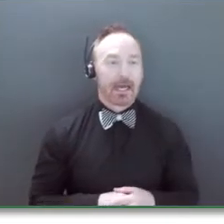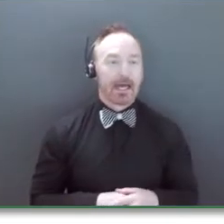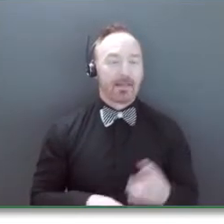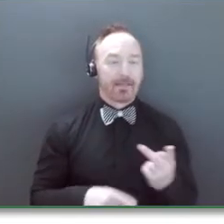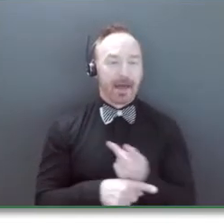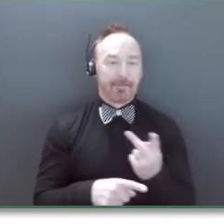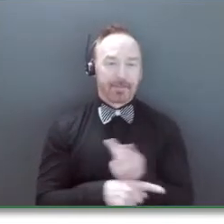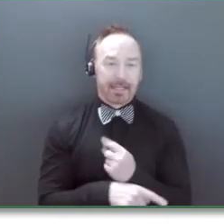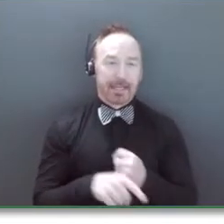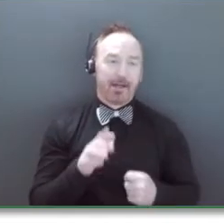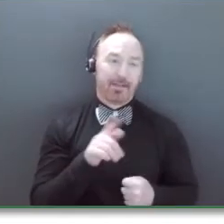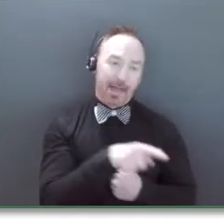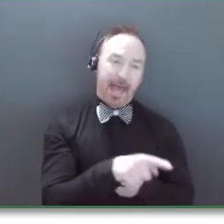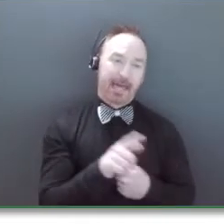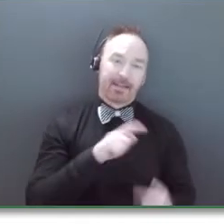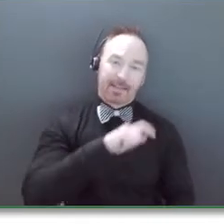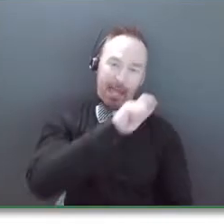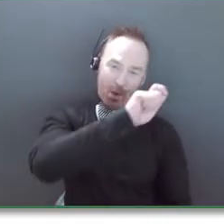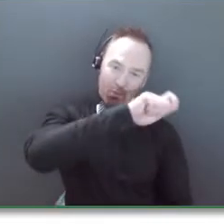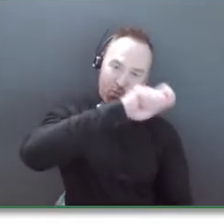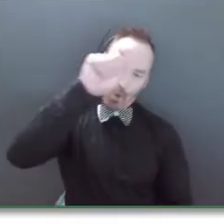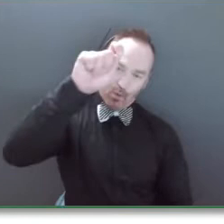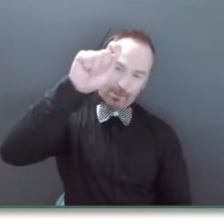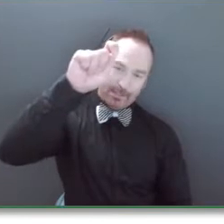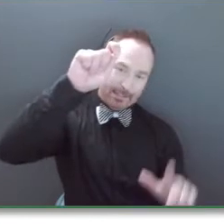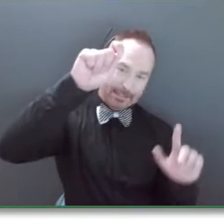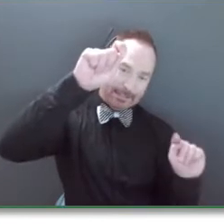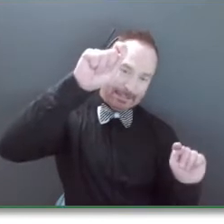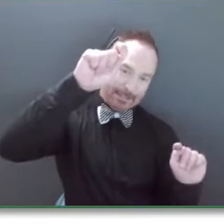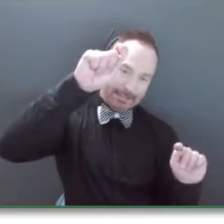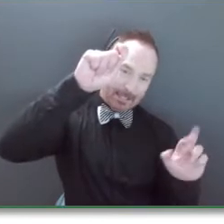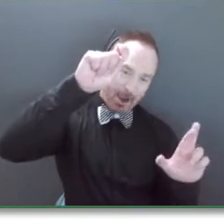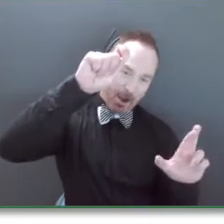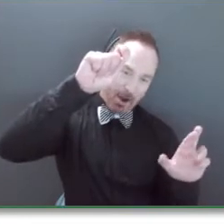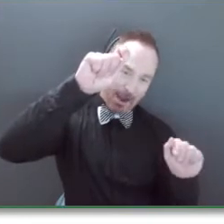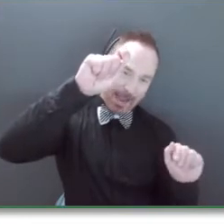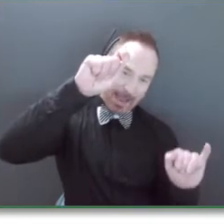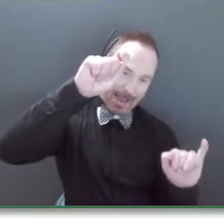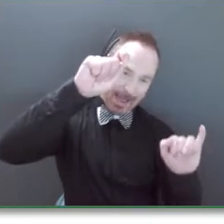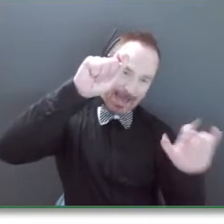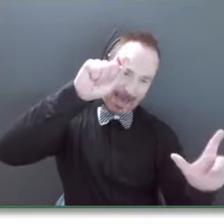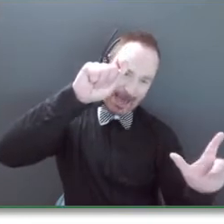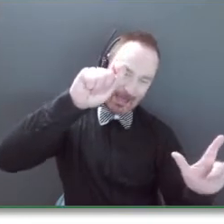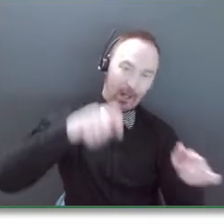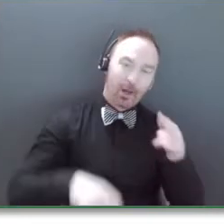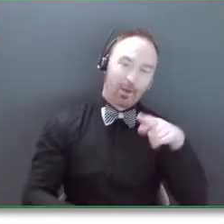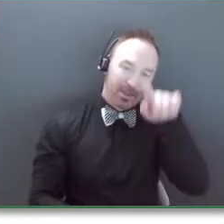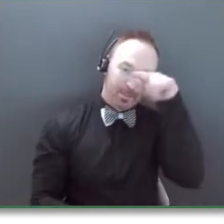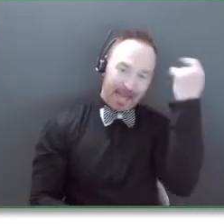riders in in Jasper and we got a kick out of that. So that but at the moment